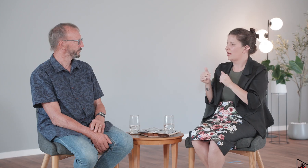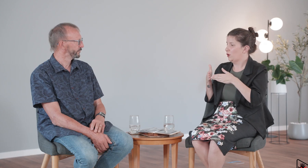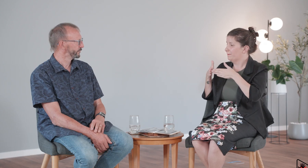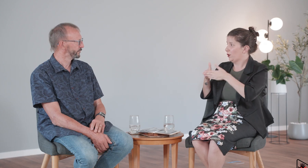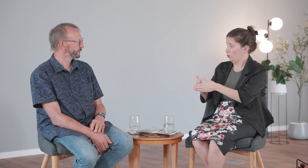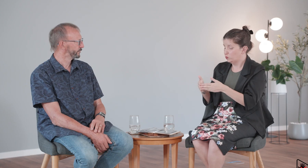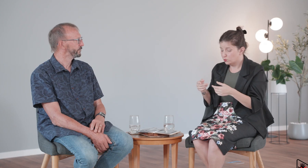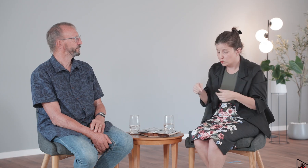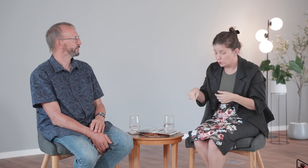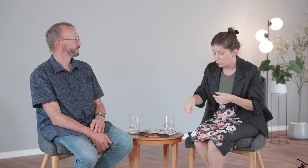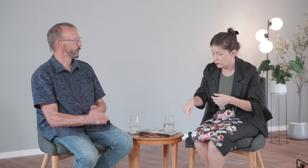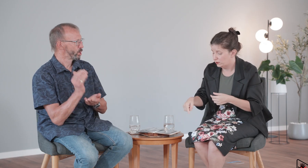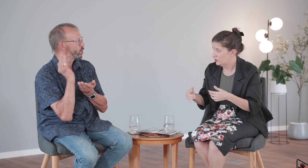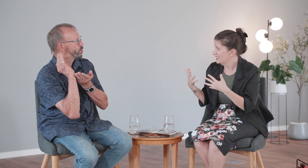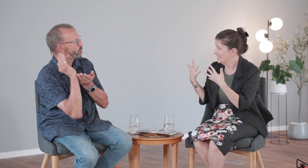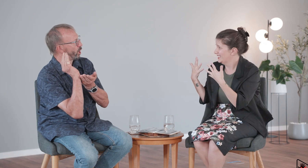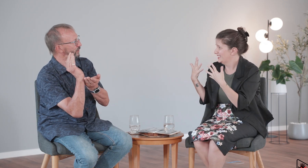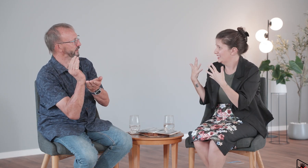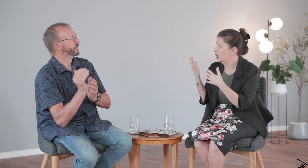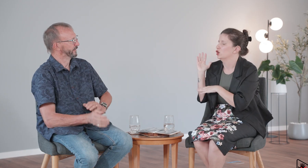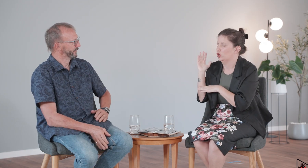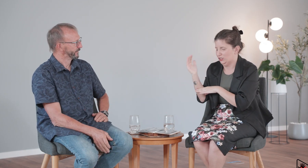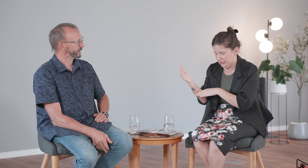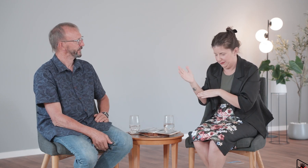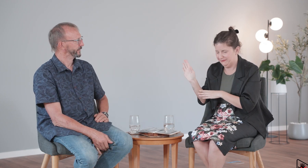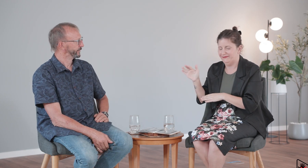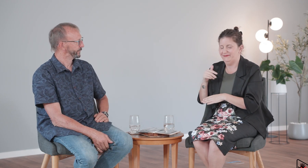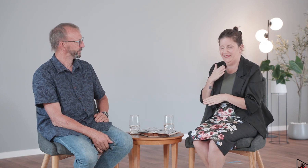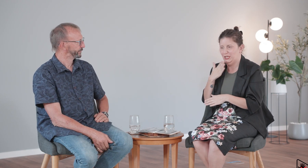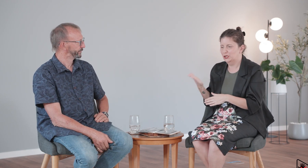And so when you're working on boats, well, they were yachts. Oh, thank you,